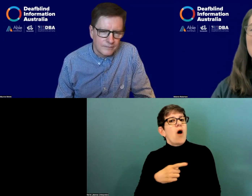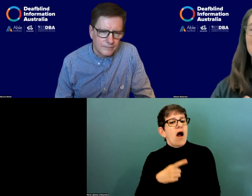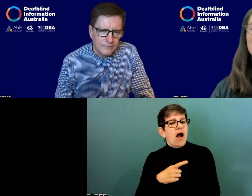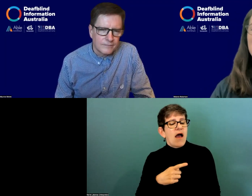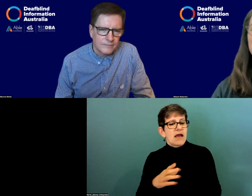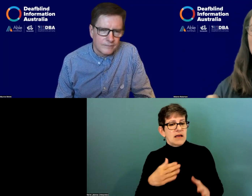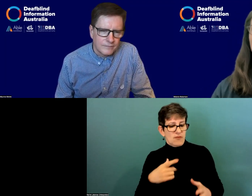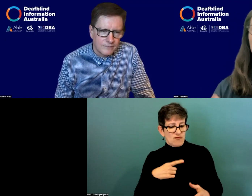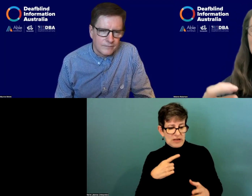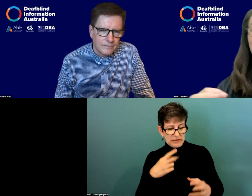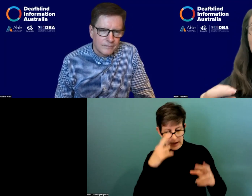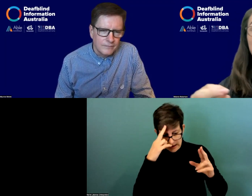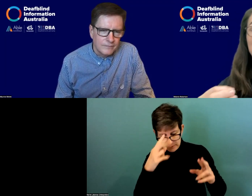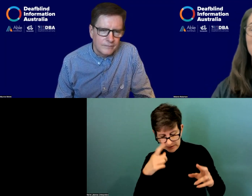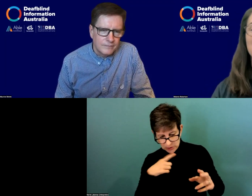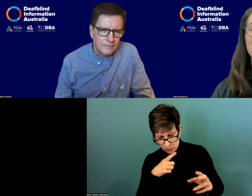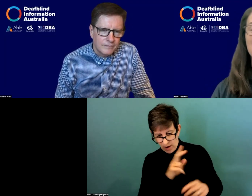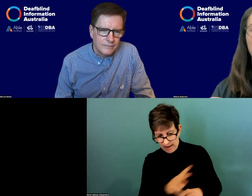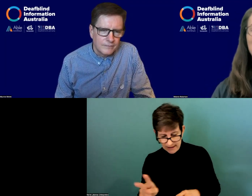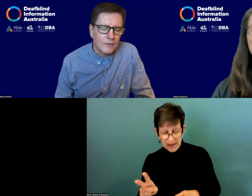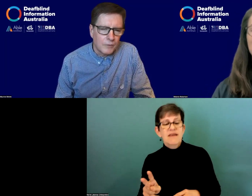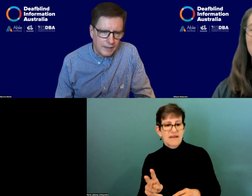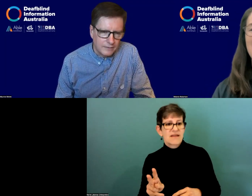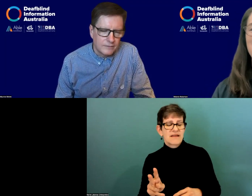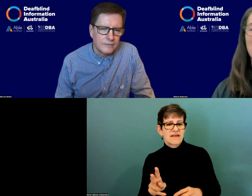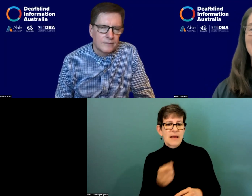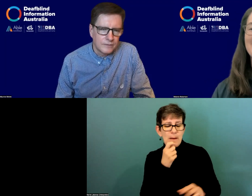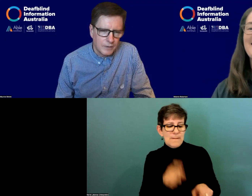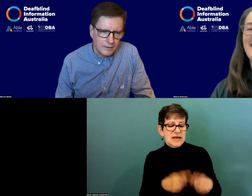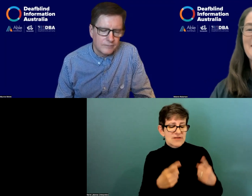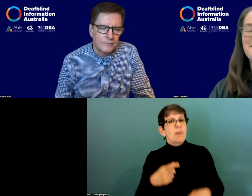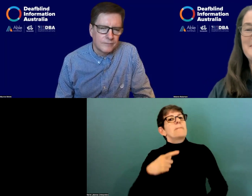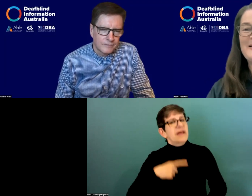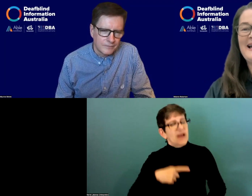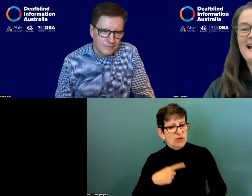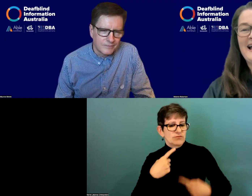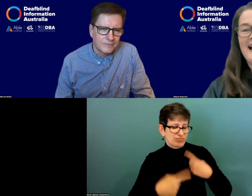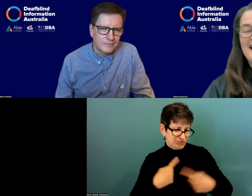It's the same task but we're doing something different, a little bit different about it. Yeah.